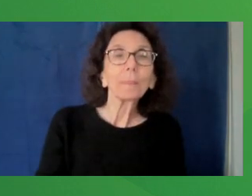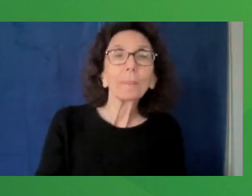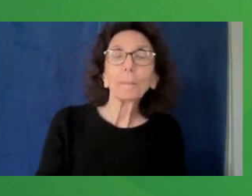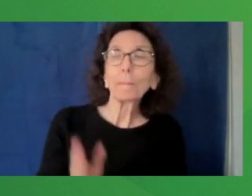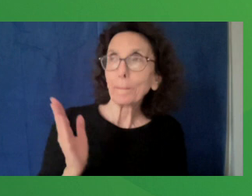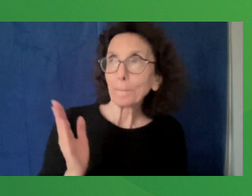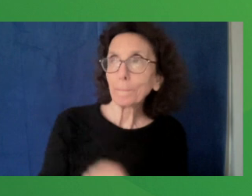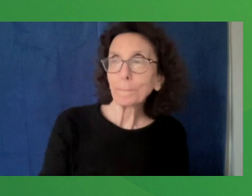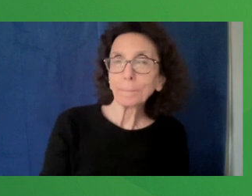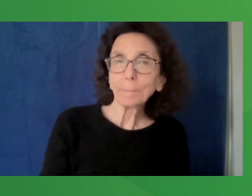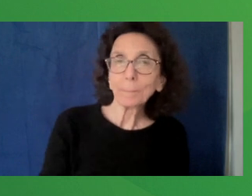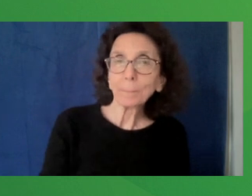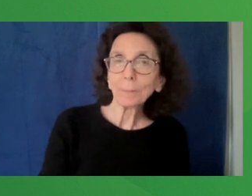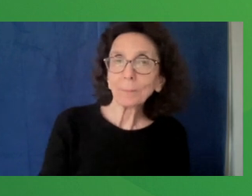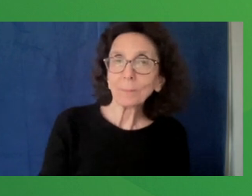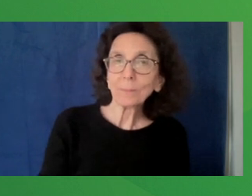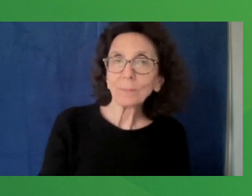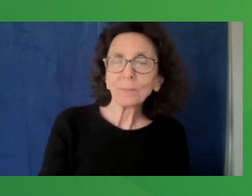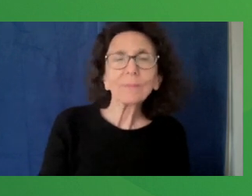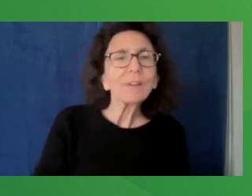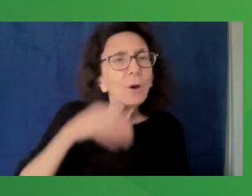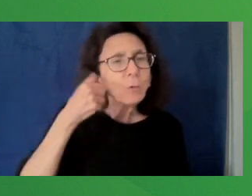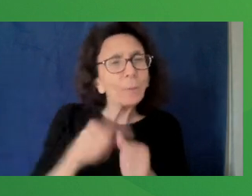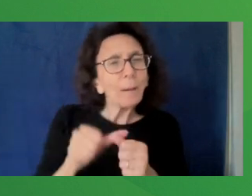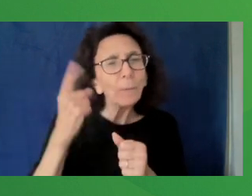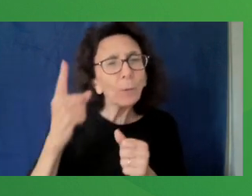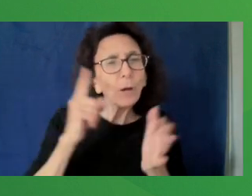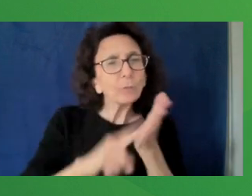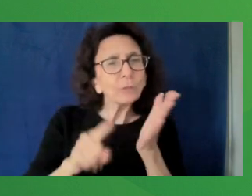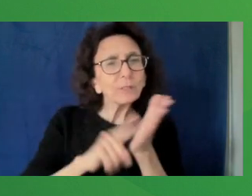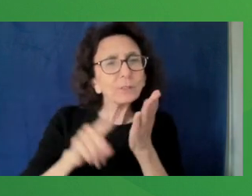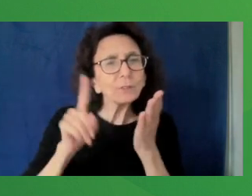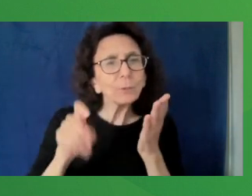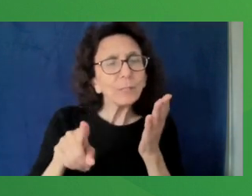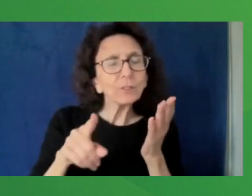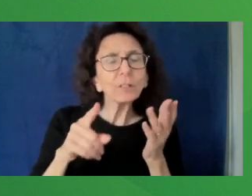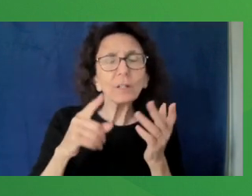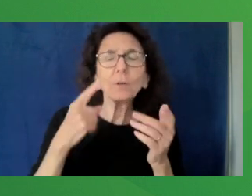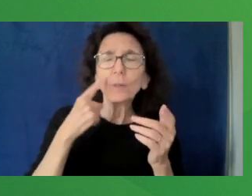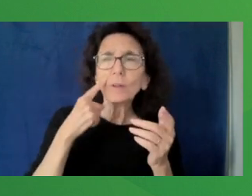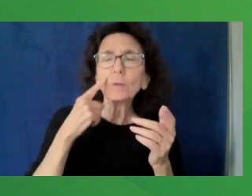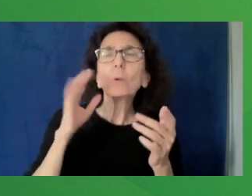Remember one of our research questions, we were wondering, after being exposed to this curriculum,